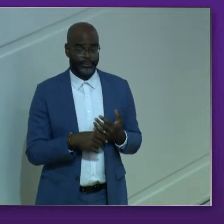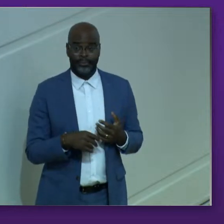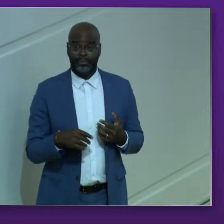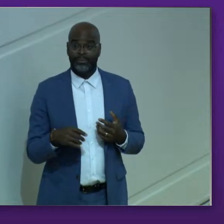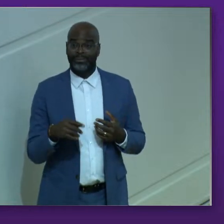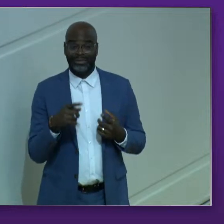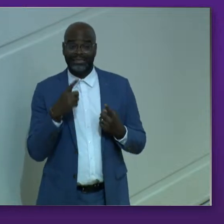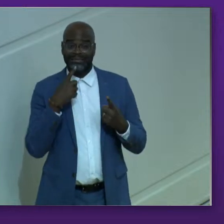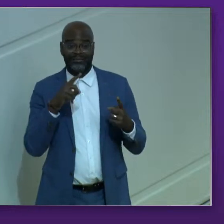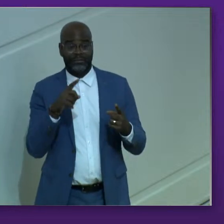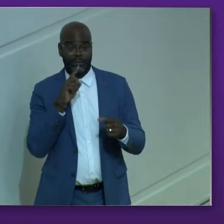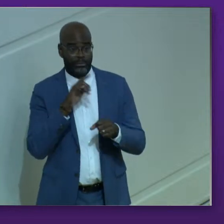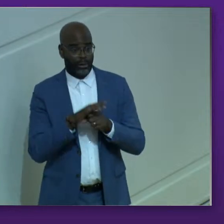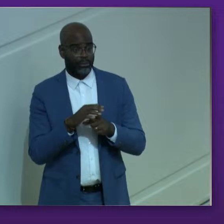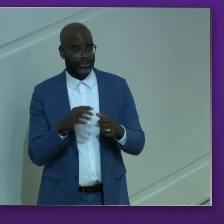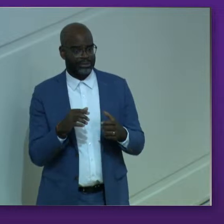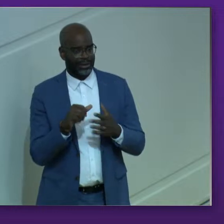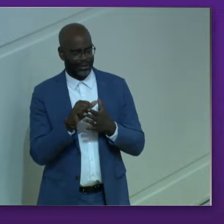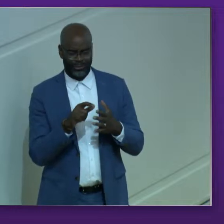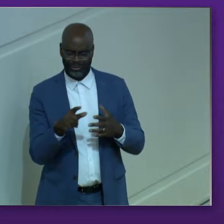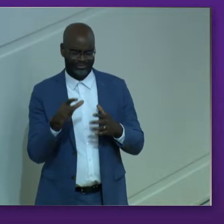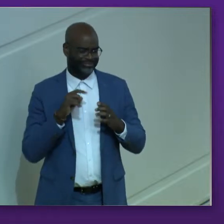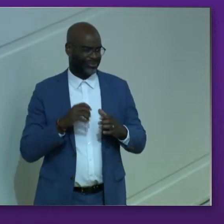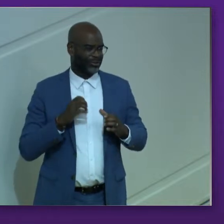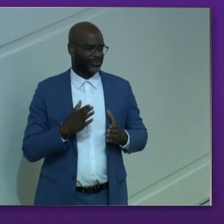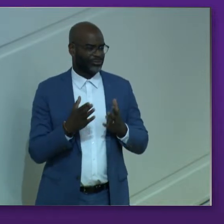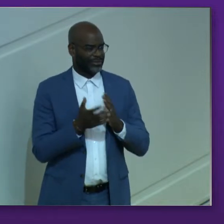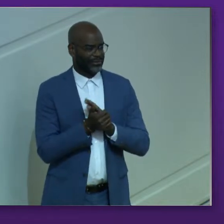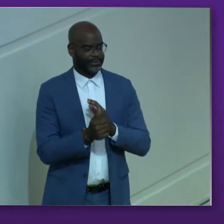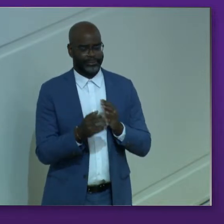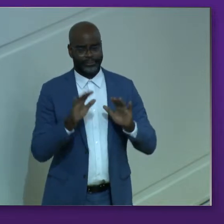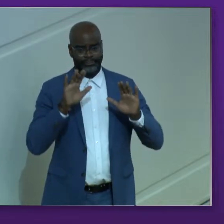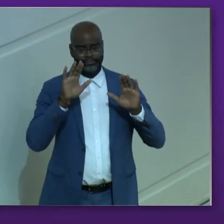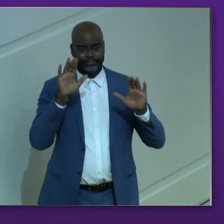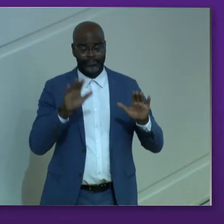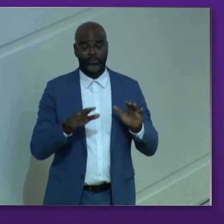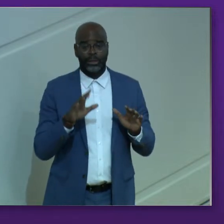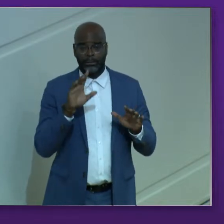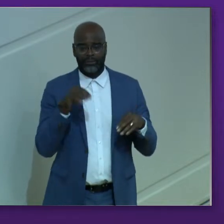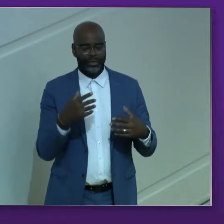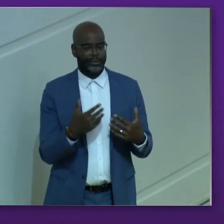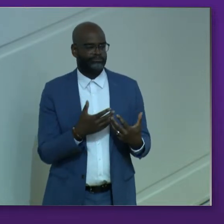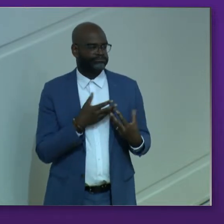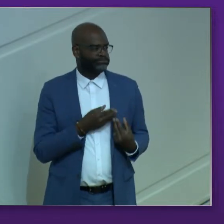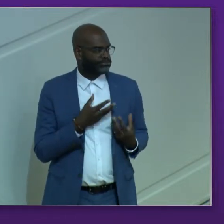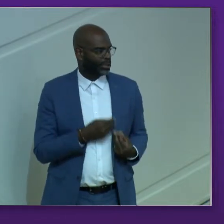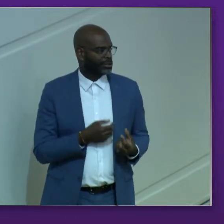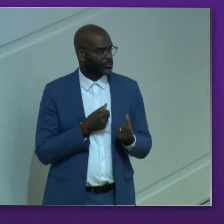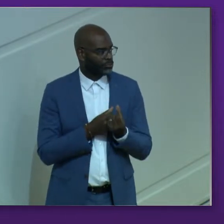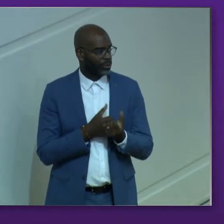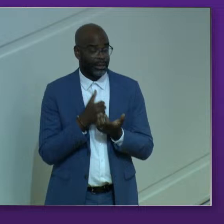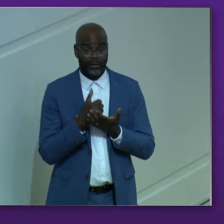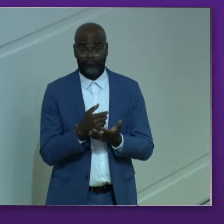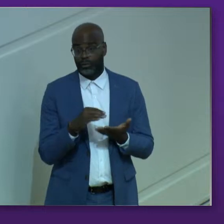TO CUSTOMER SATISFACTION WHILE SUPPORTING MAJOR PROGRAMS LIKE